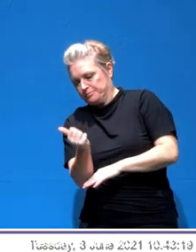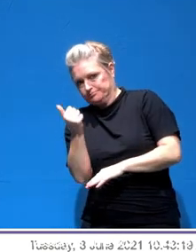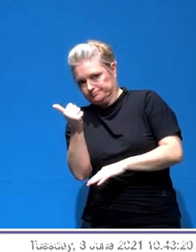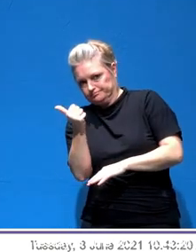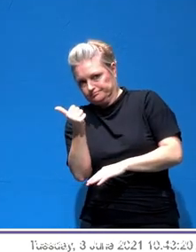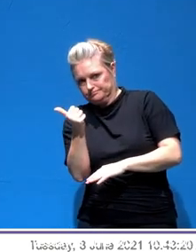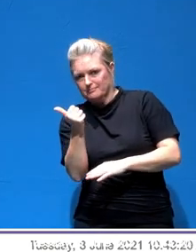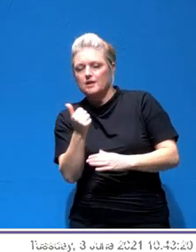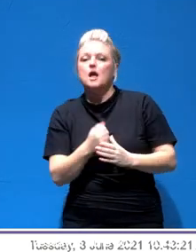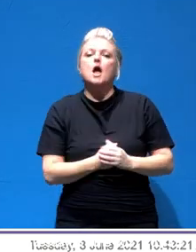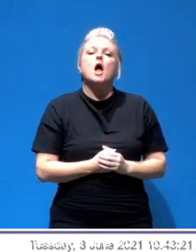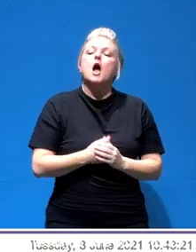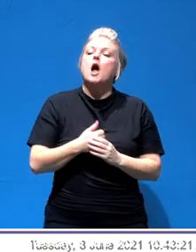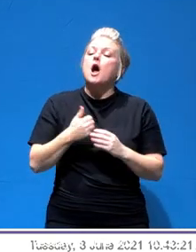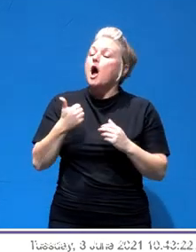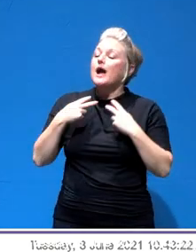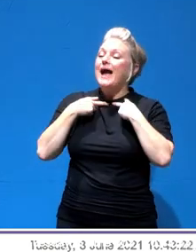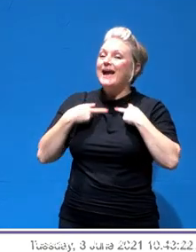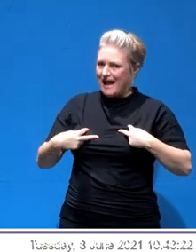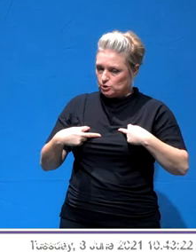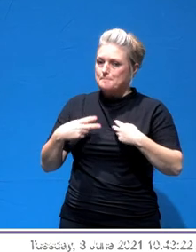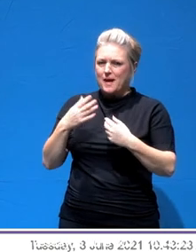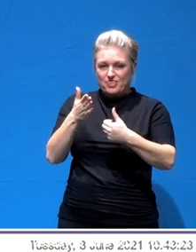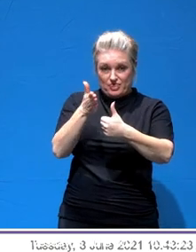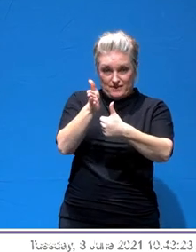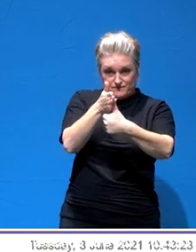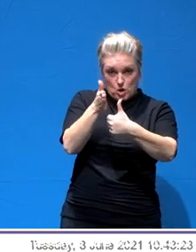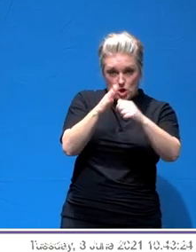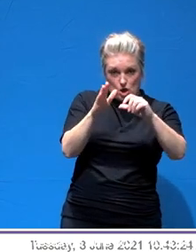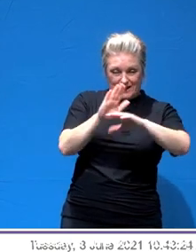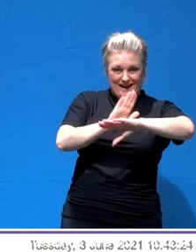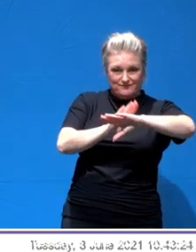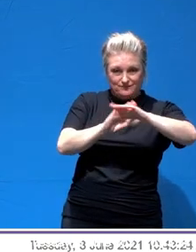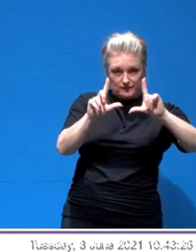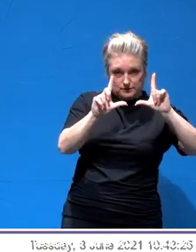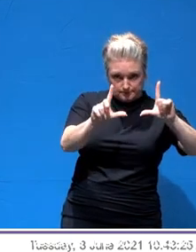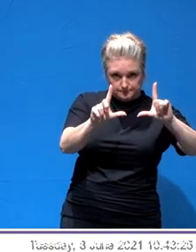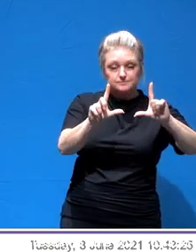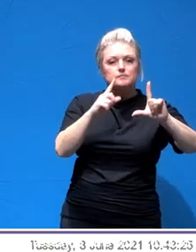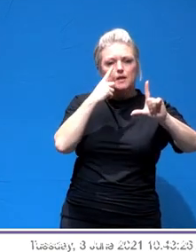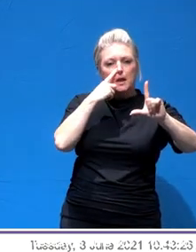What is depicted on the first photograph, that's Daniel's back?